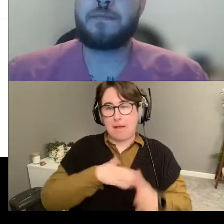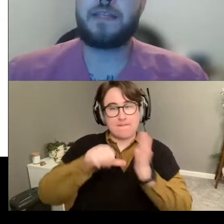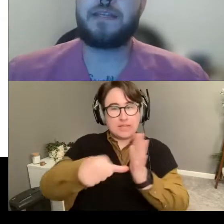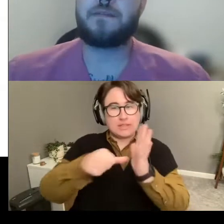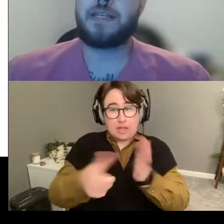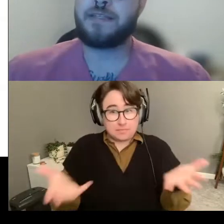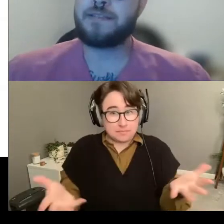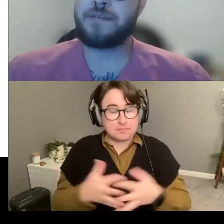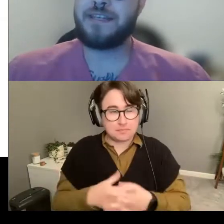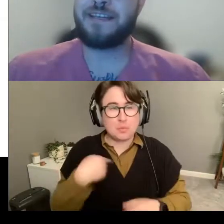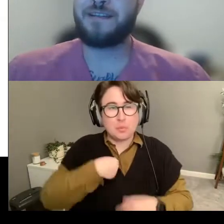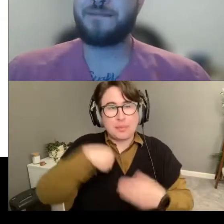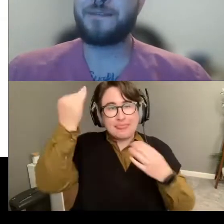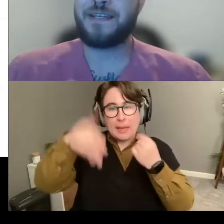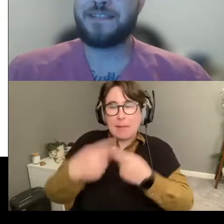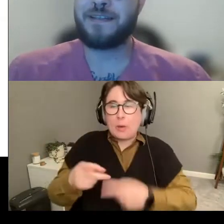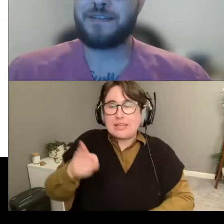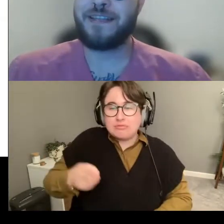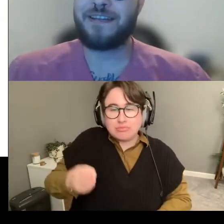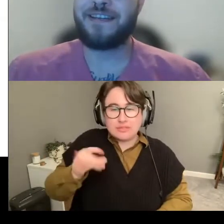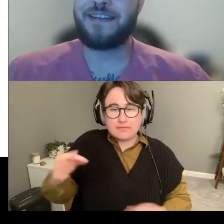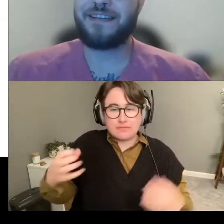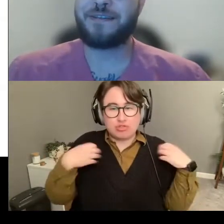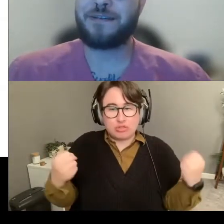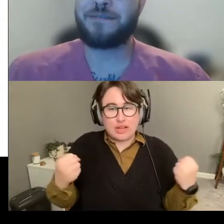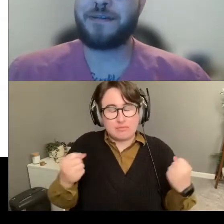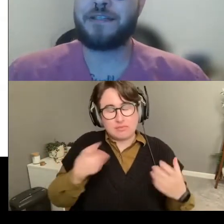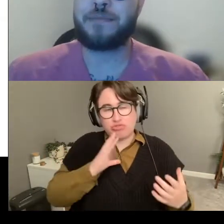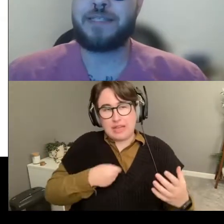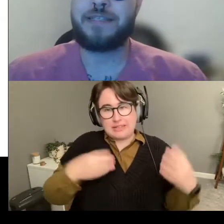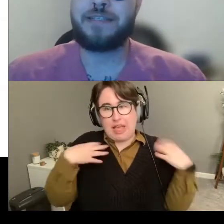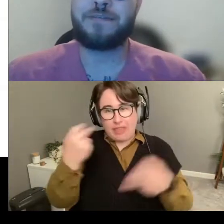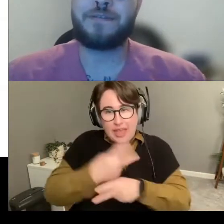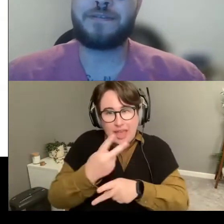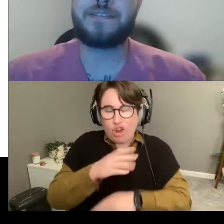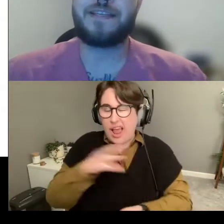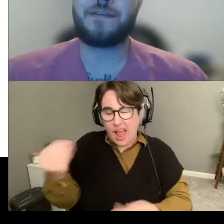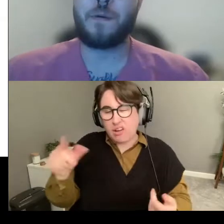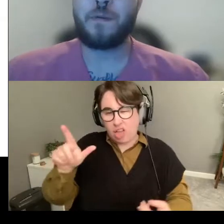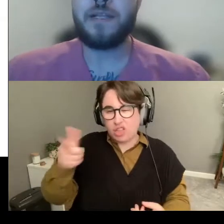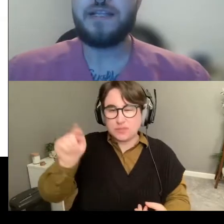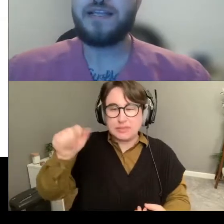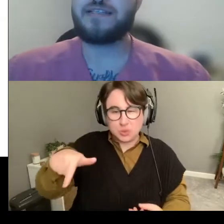when we think of the history of trans healthcare and healthcare for LGBTQ folks as a whole